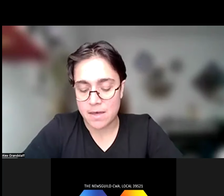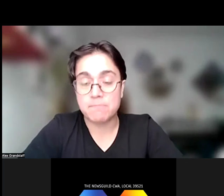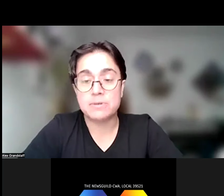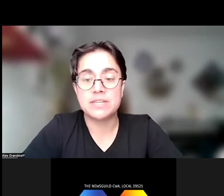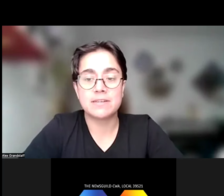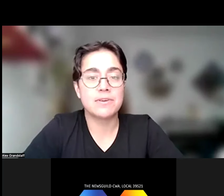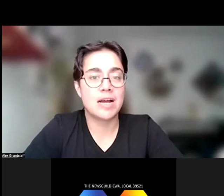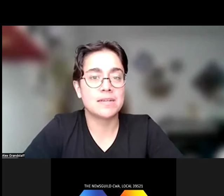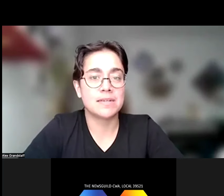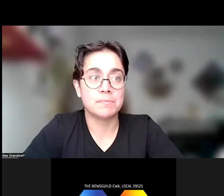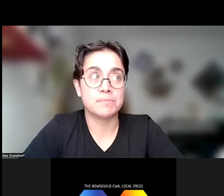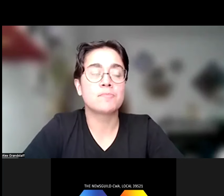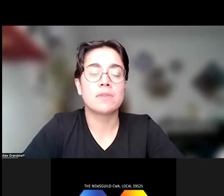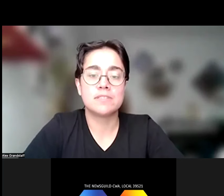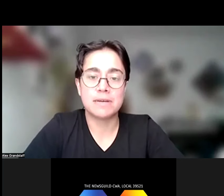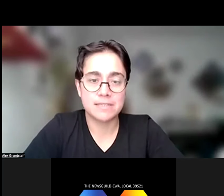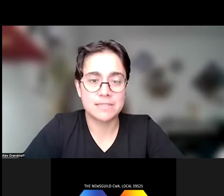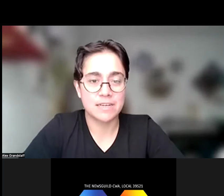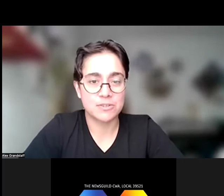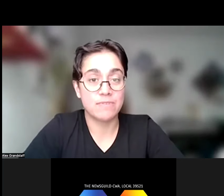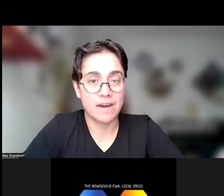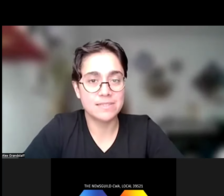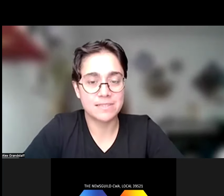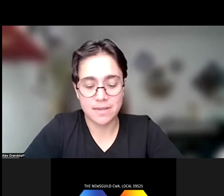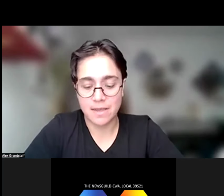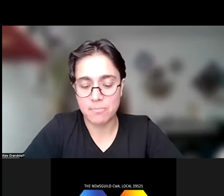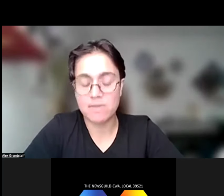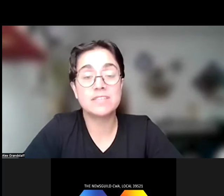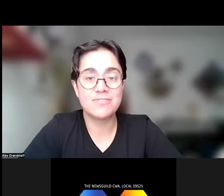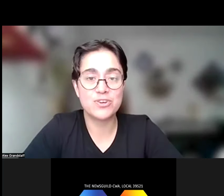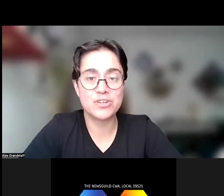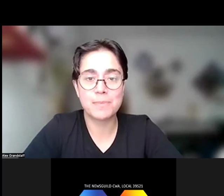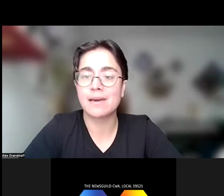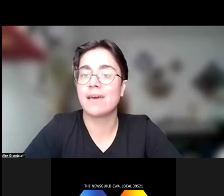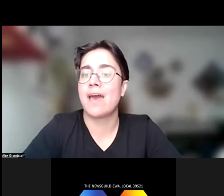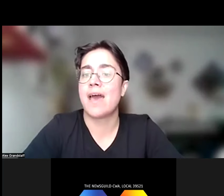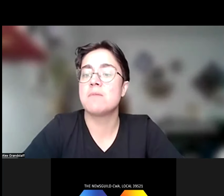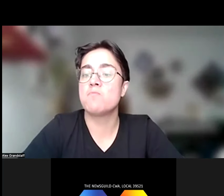regular occurrence. Again, both on state and national levels. I was working in a